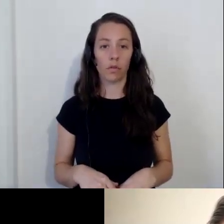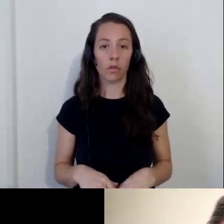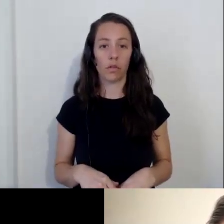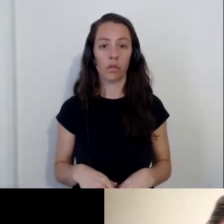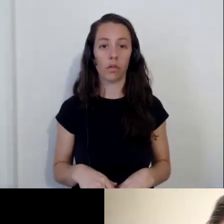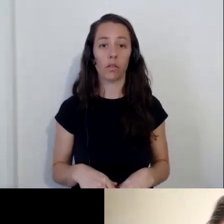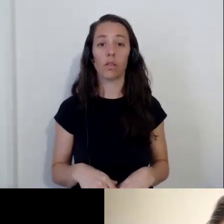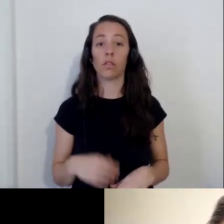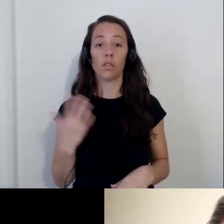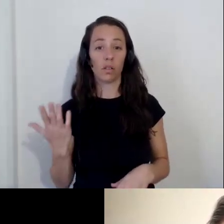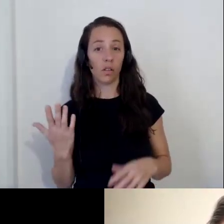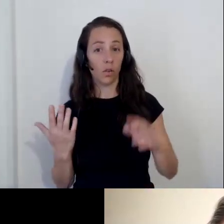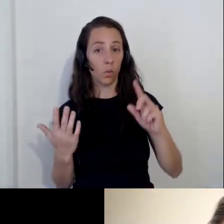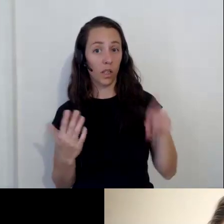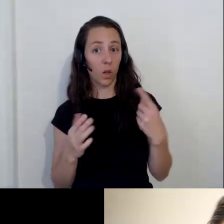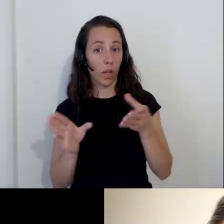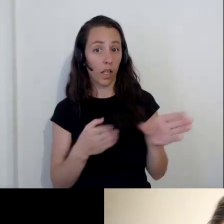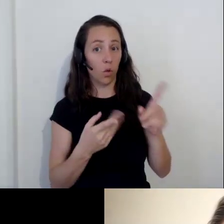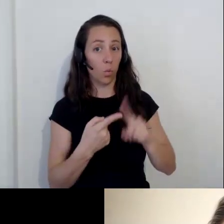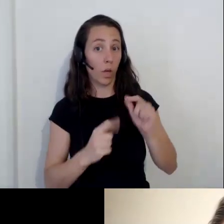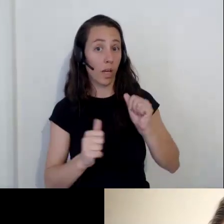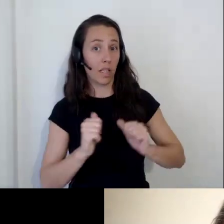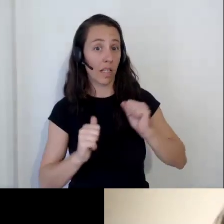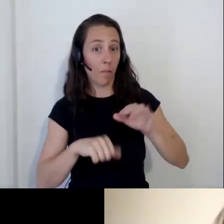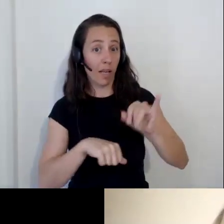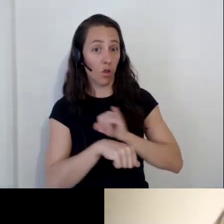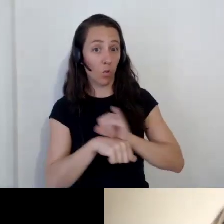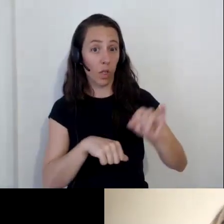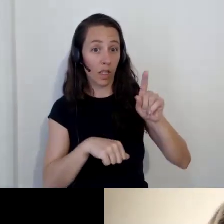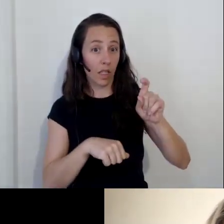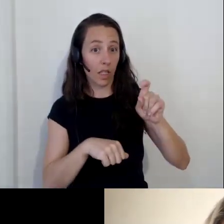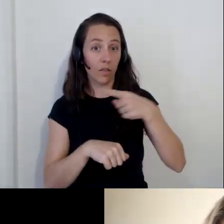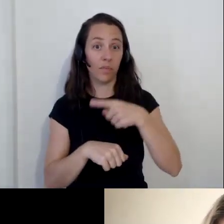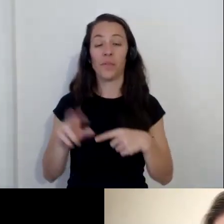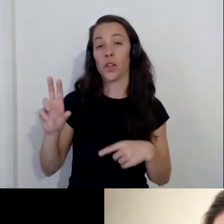geared to the entertainment industry? >> KEELY CAT WELLS: No. So we are